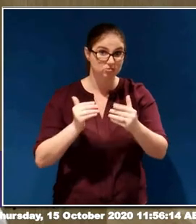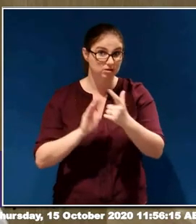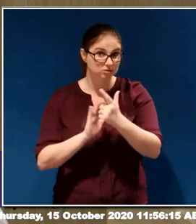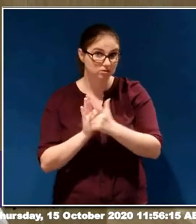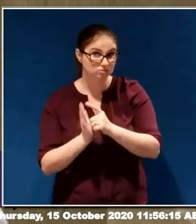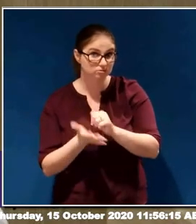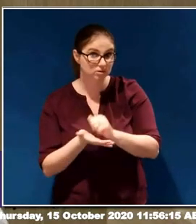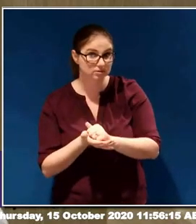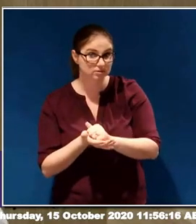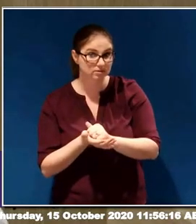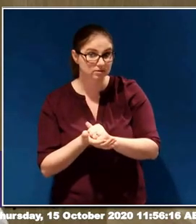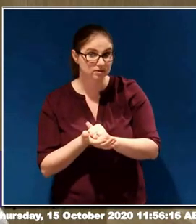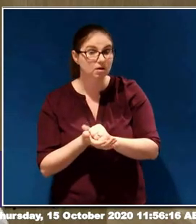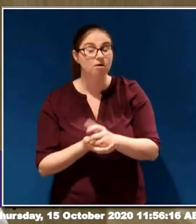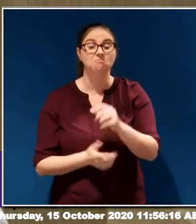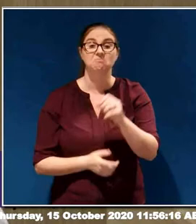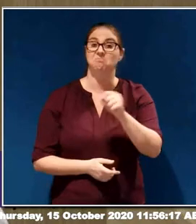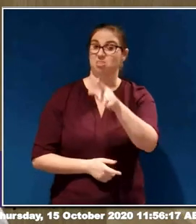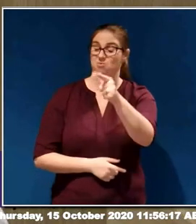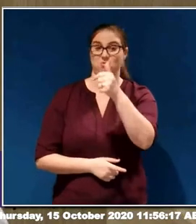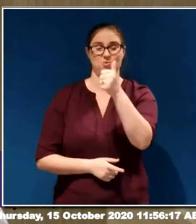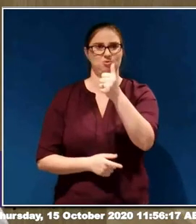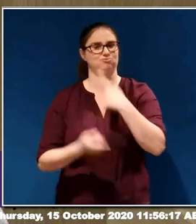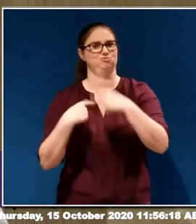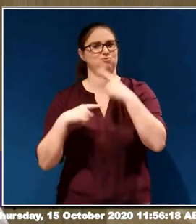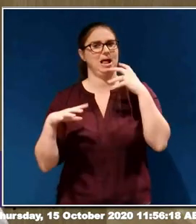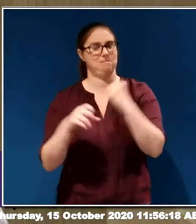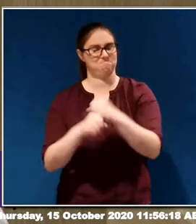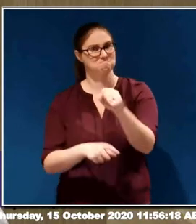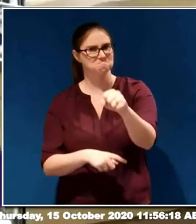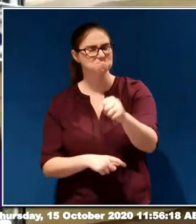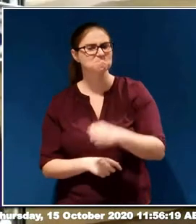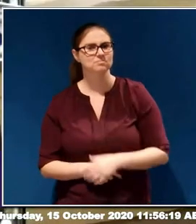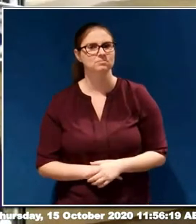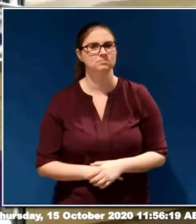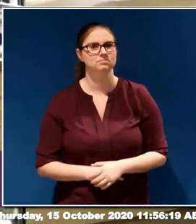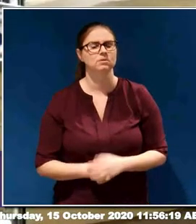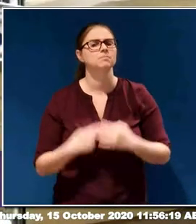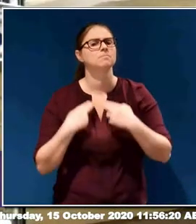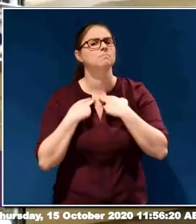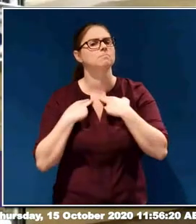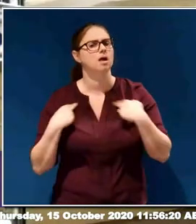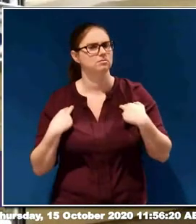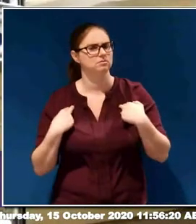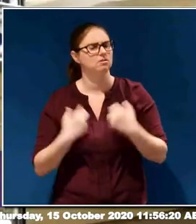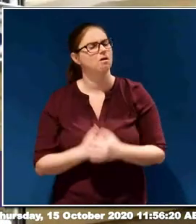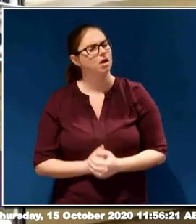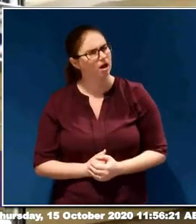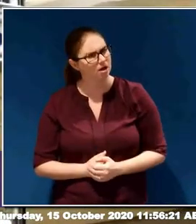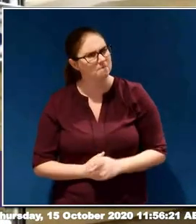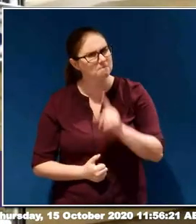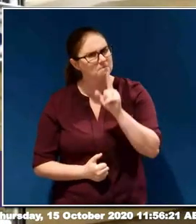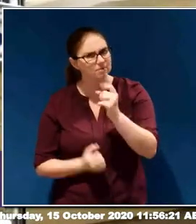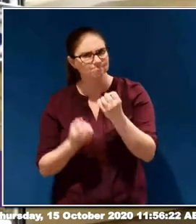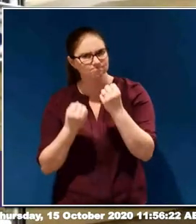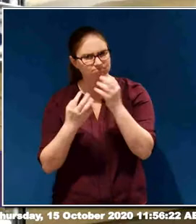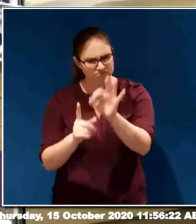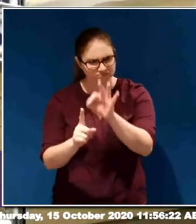OK. But there's no precise description about how you as a PEO must do that?